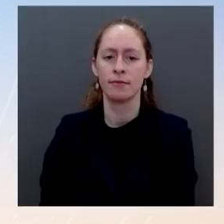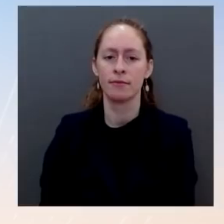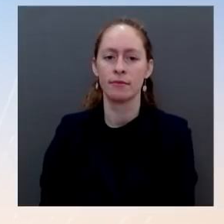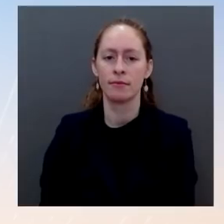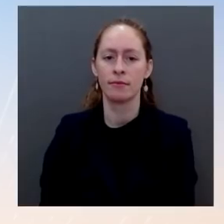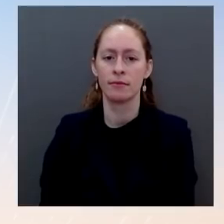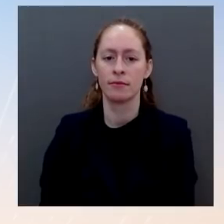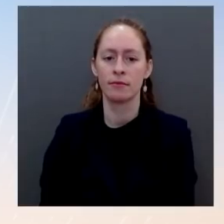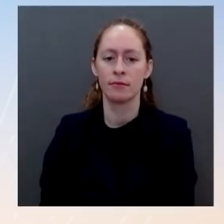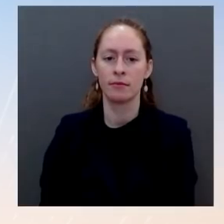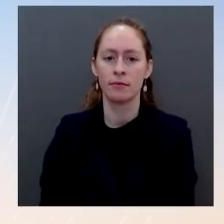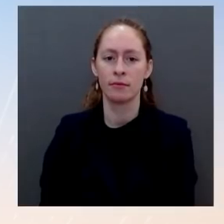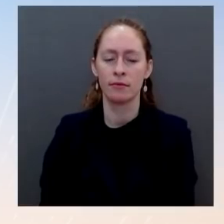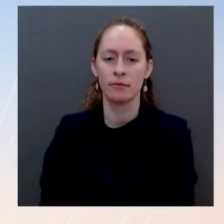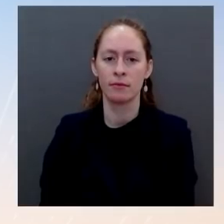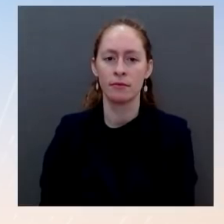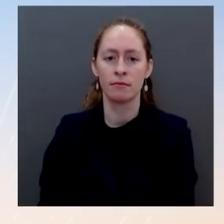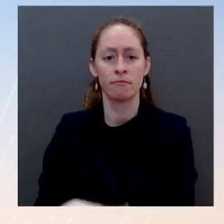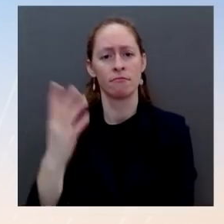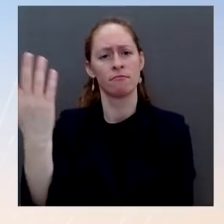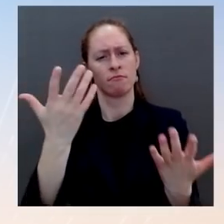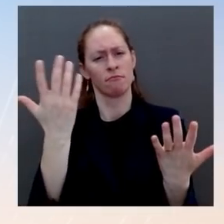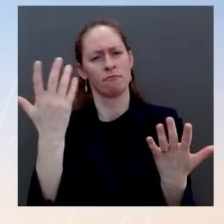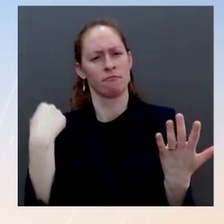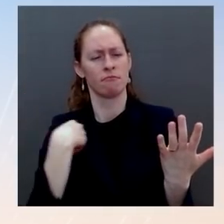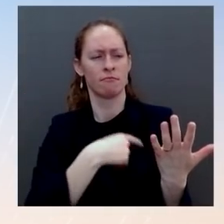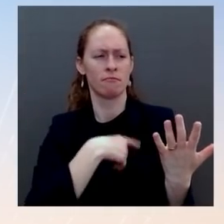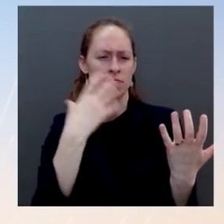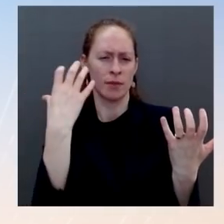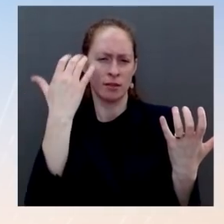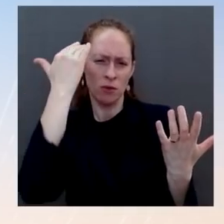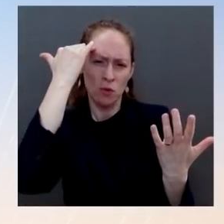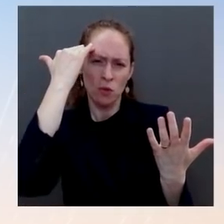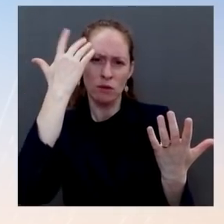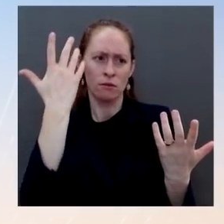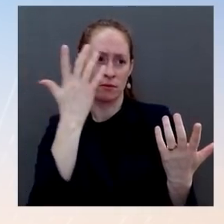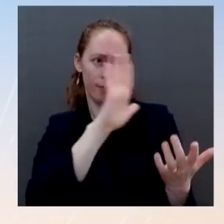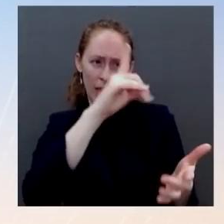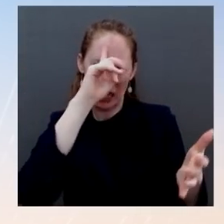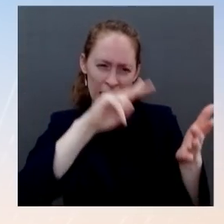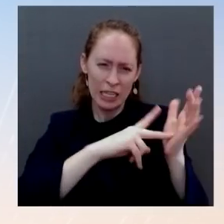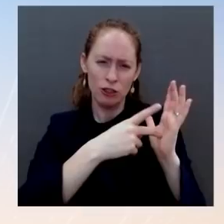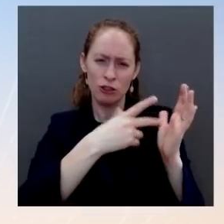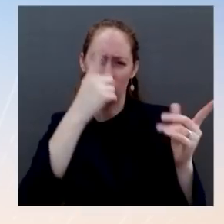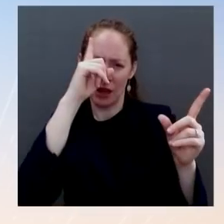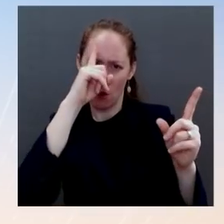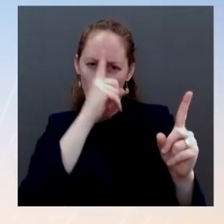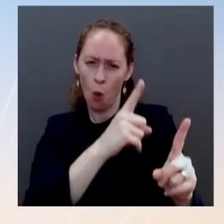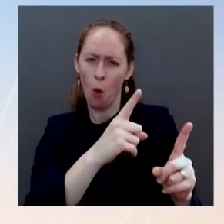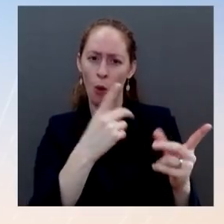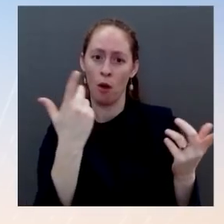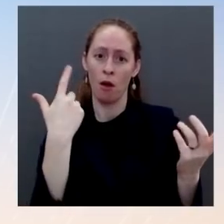in these types of attacks. We can't say definitively who caused them or why the attacks seem to have stepped up. It is certainly possible